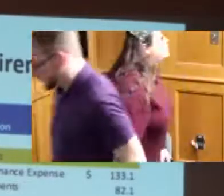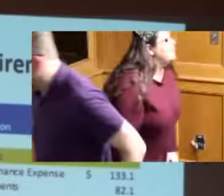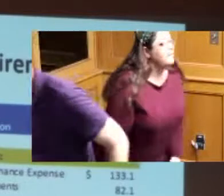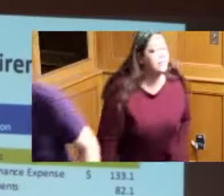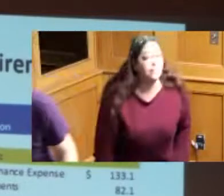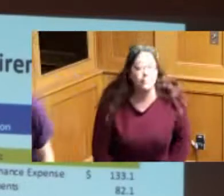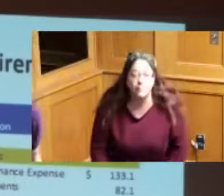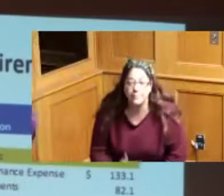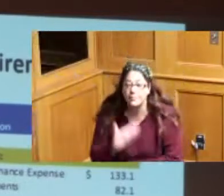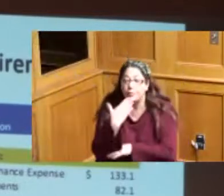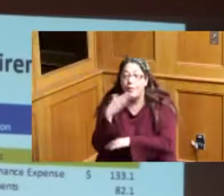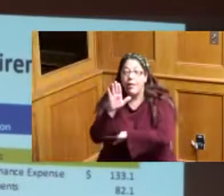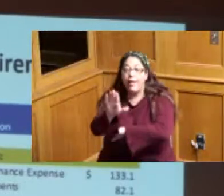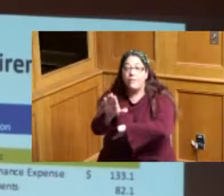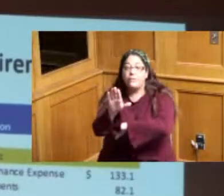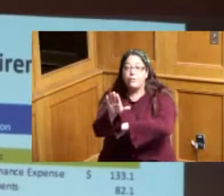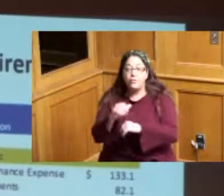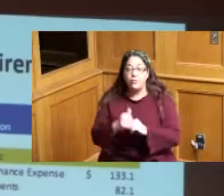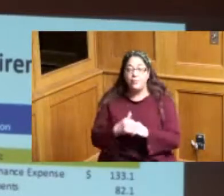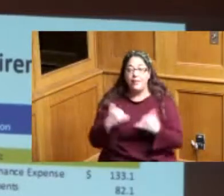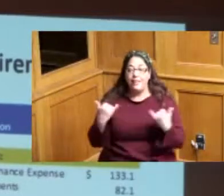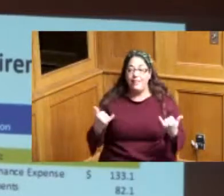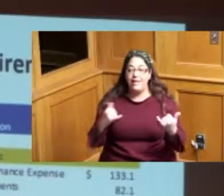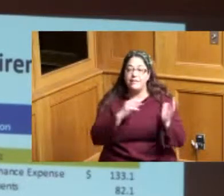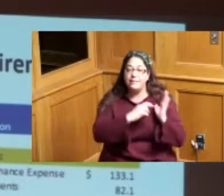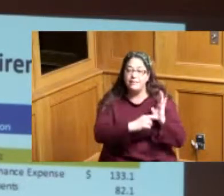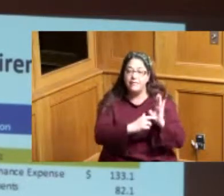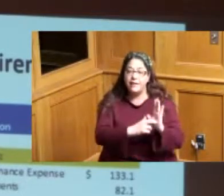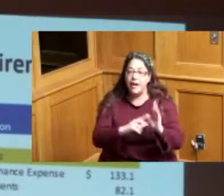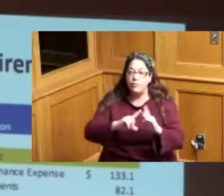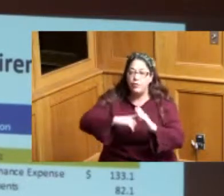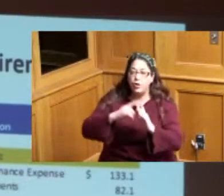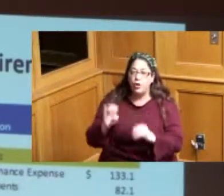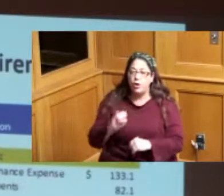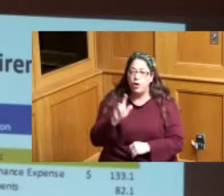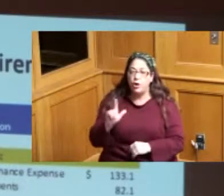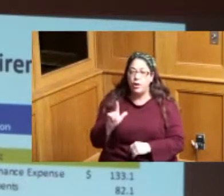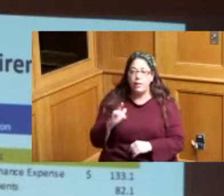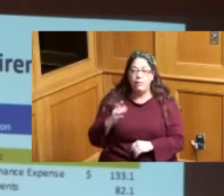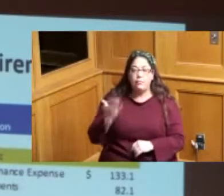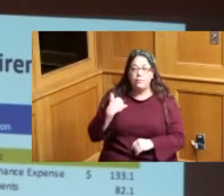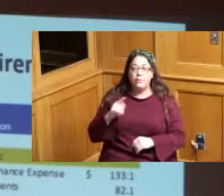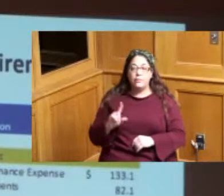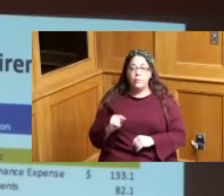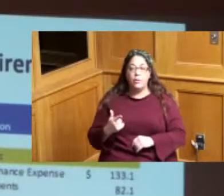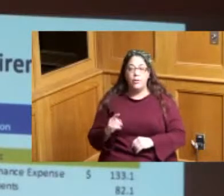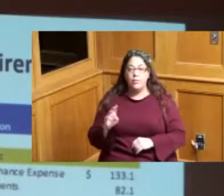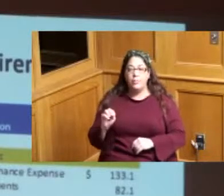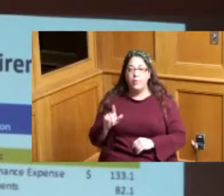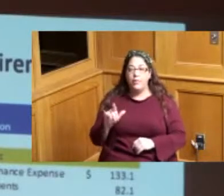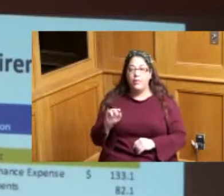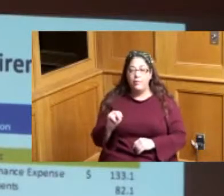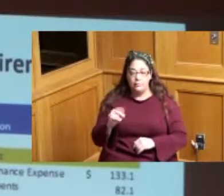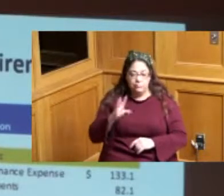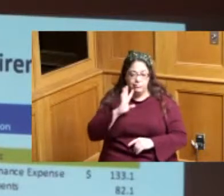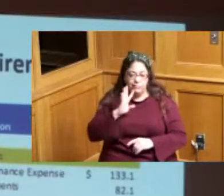so yes so for this study we started the study early in 2021 as MaryLynn had indicated so for